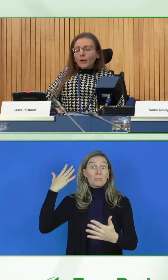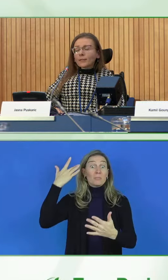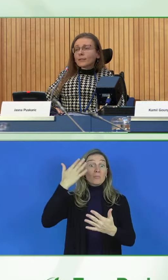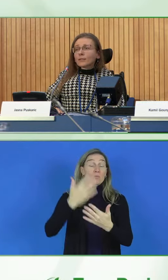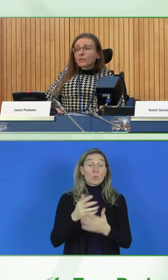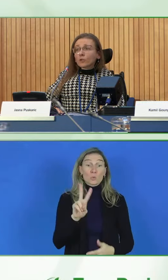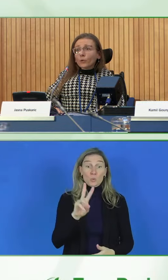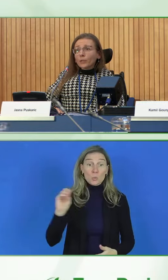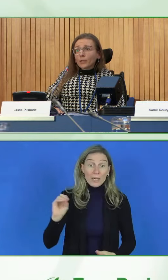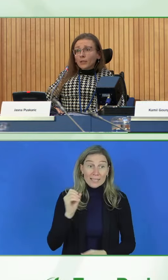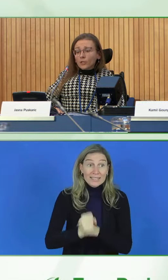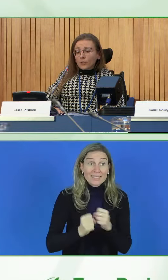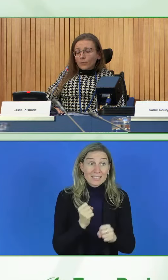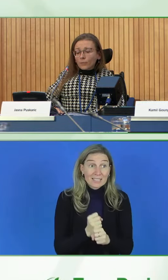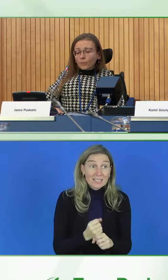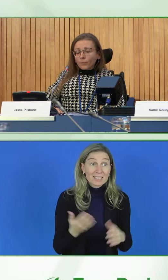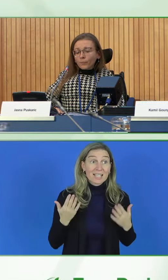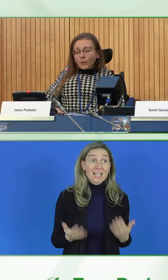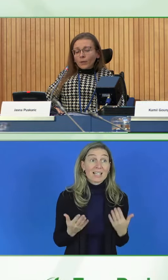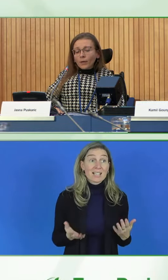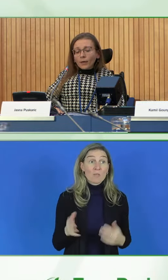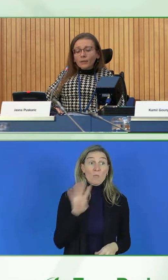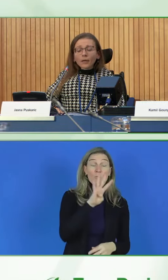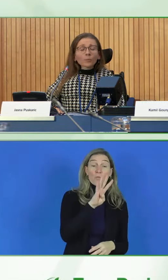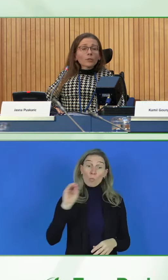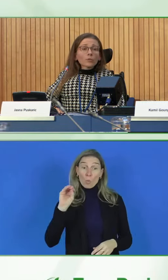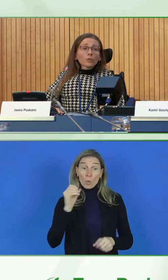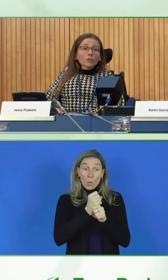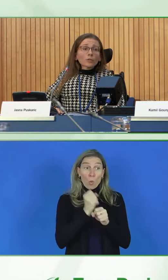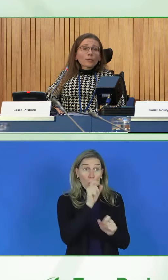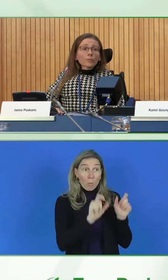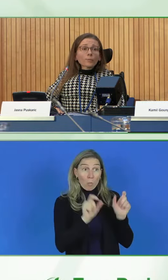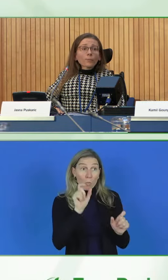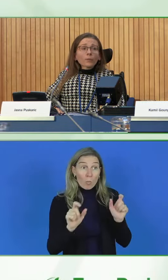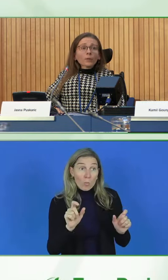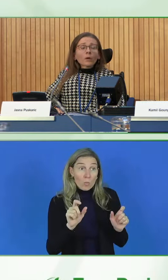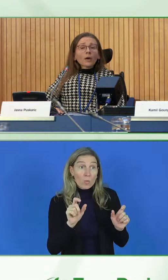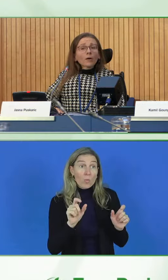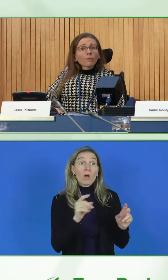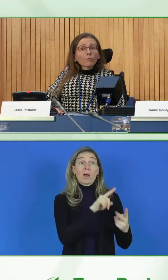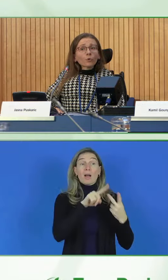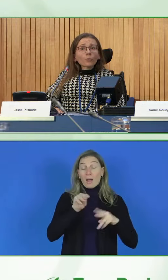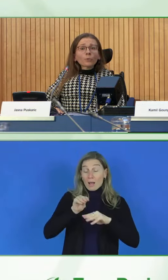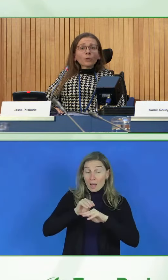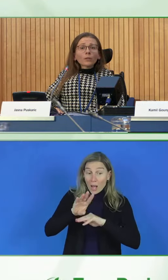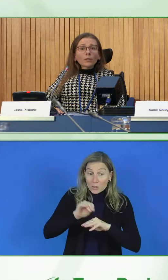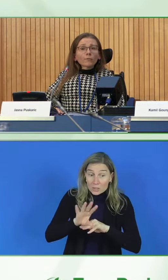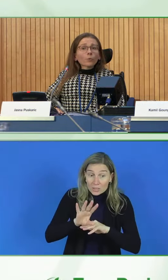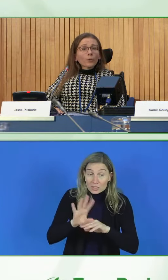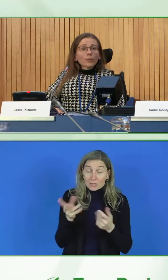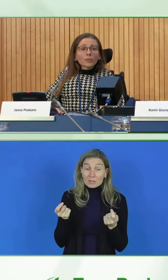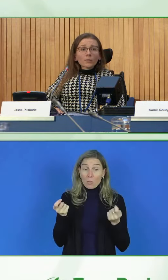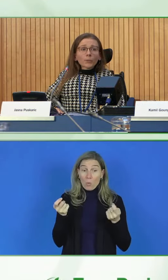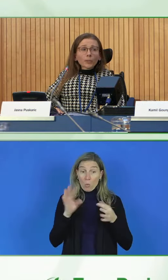assistance coordination and administration. Half of them live with a disability.